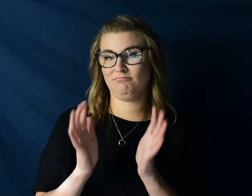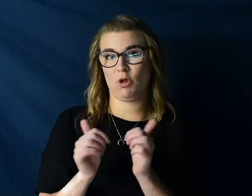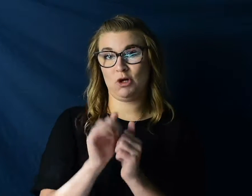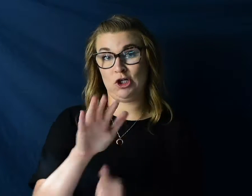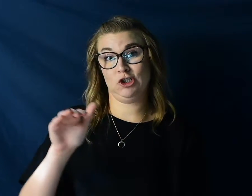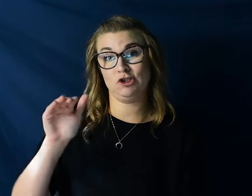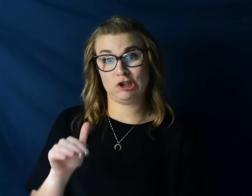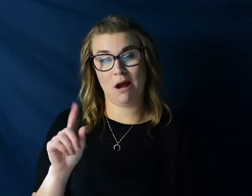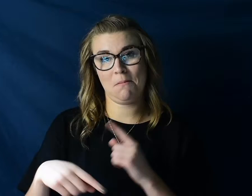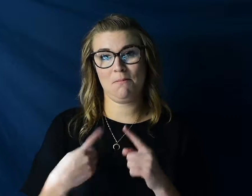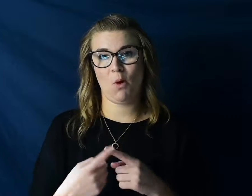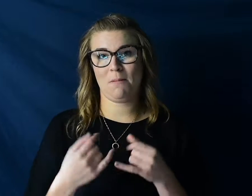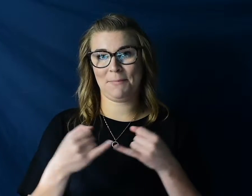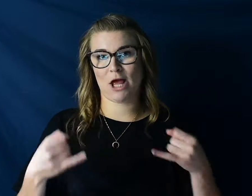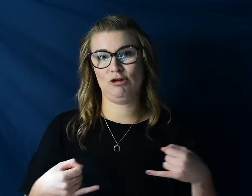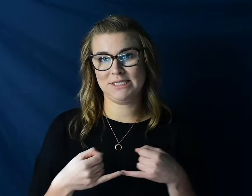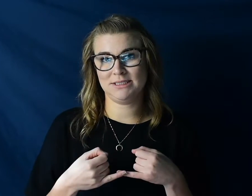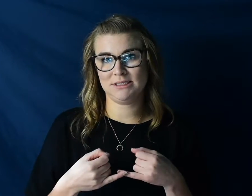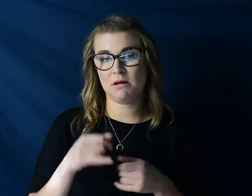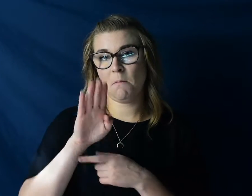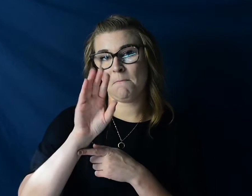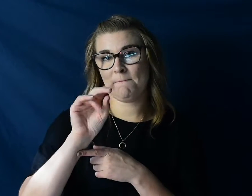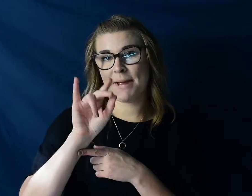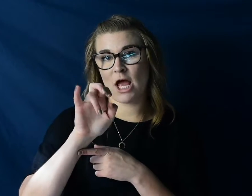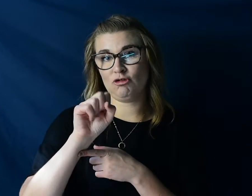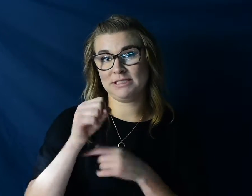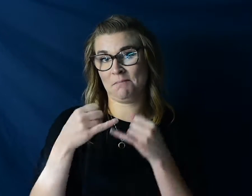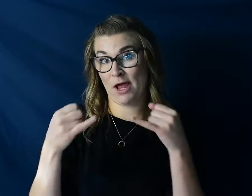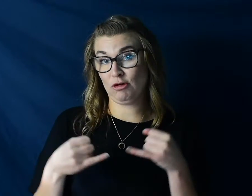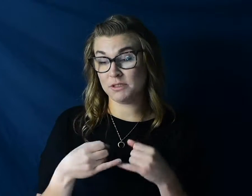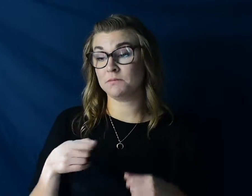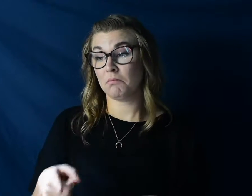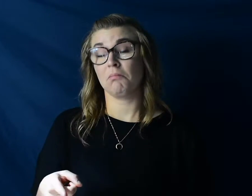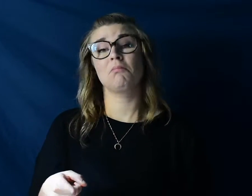It's also really important to talk to you child about boundaries. For